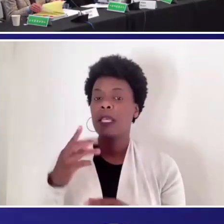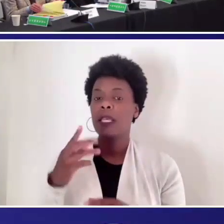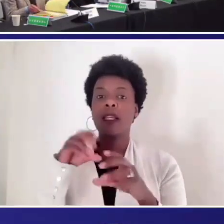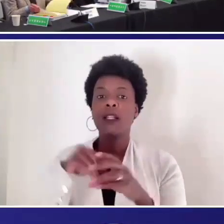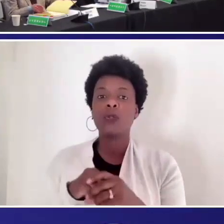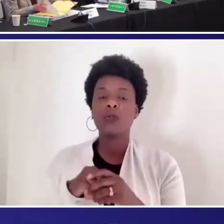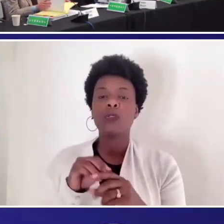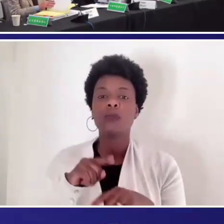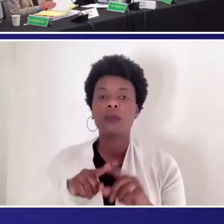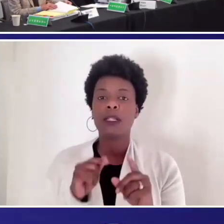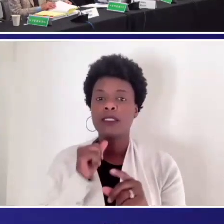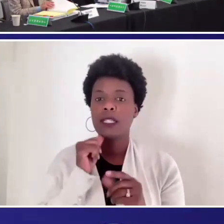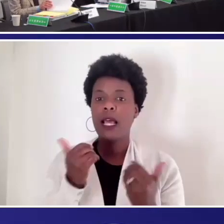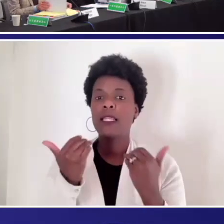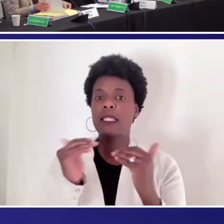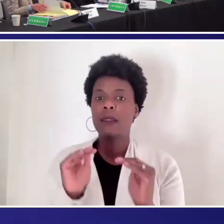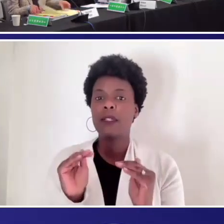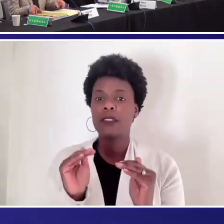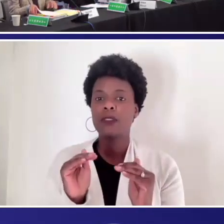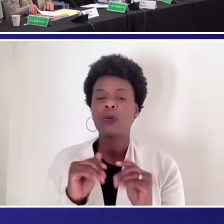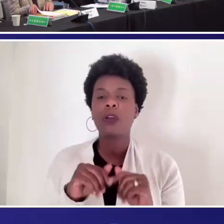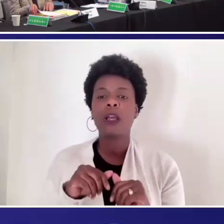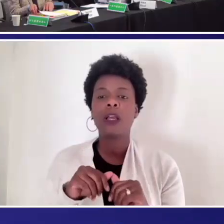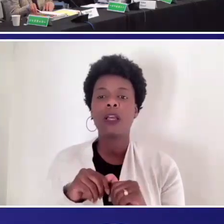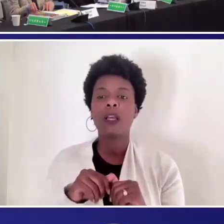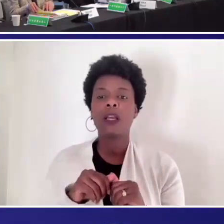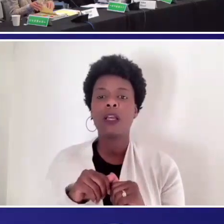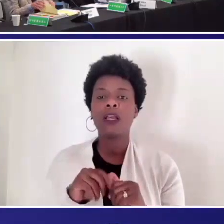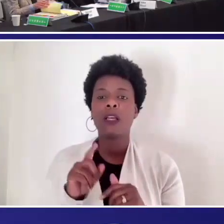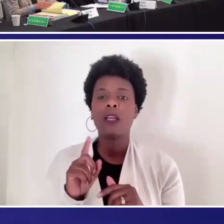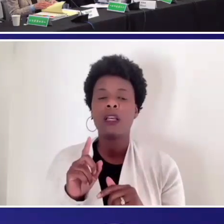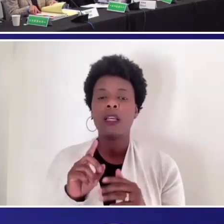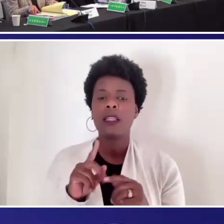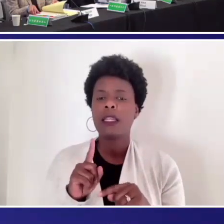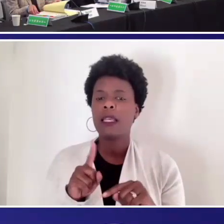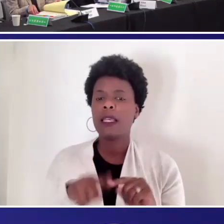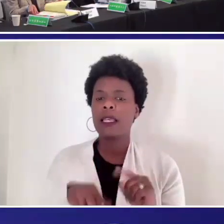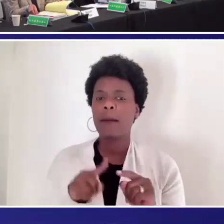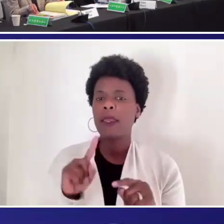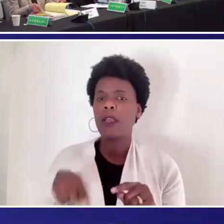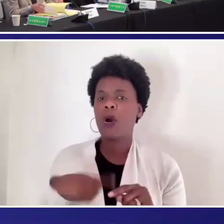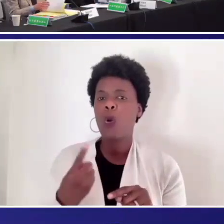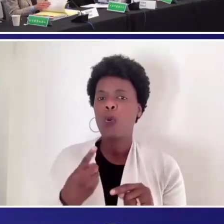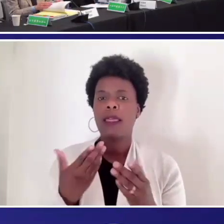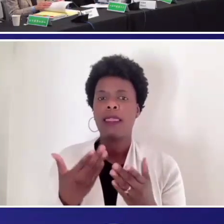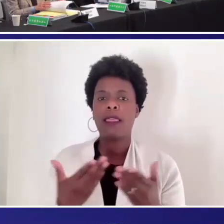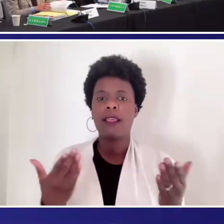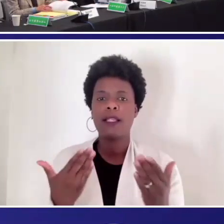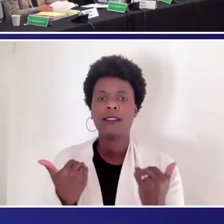to, then it can't inherently only be the things listed. It has to include at least